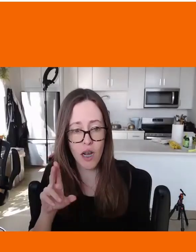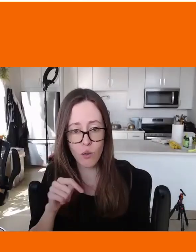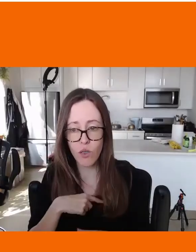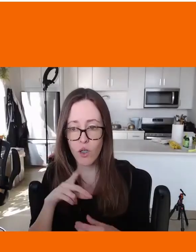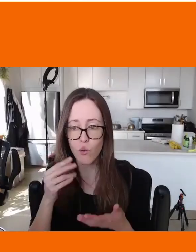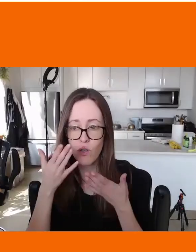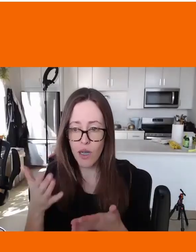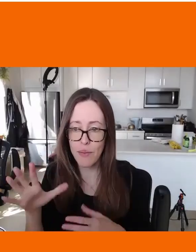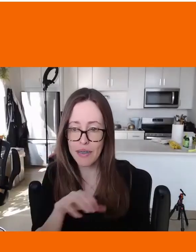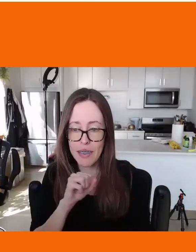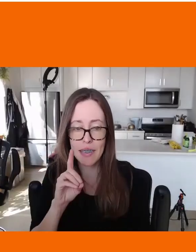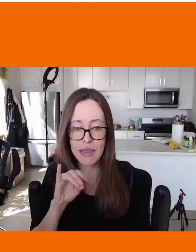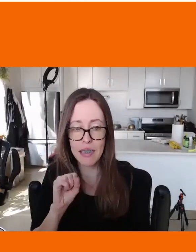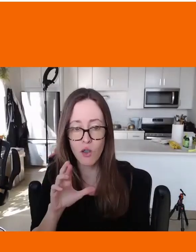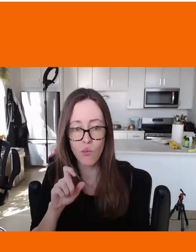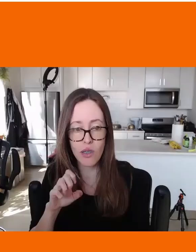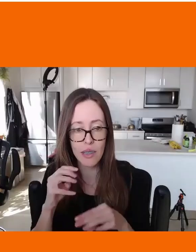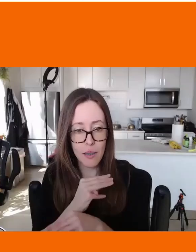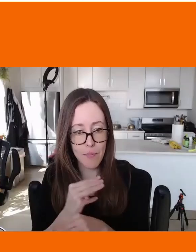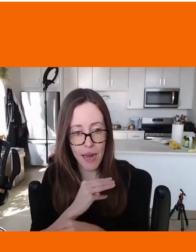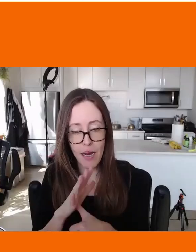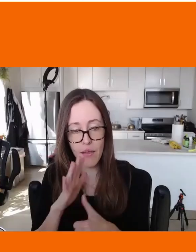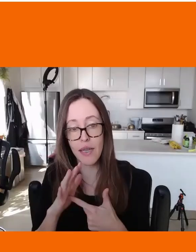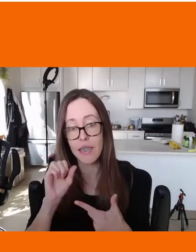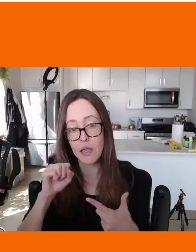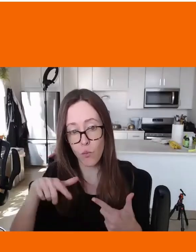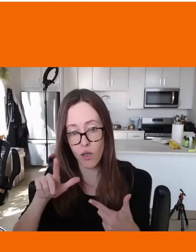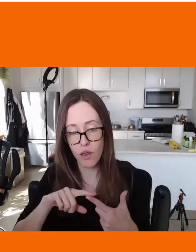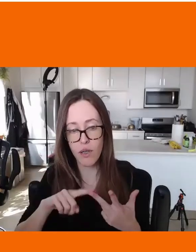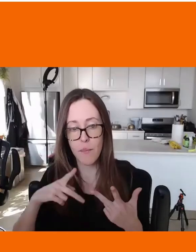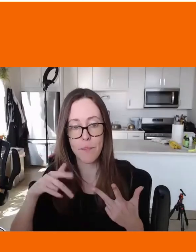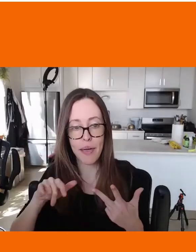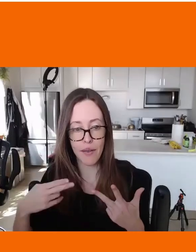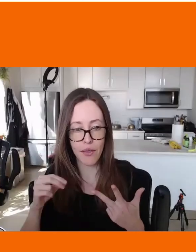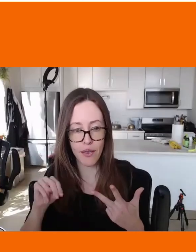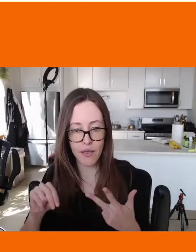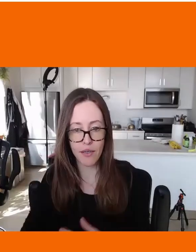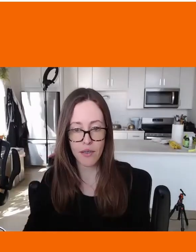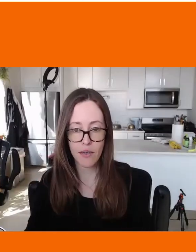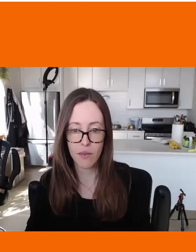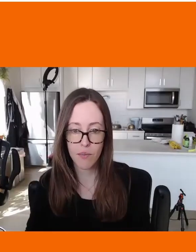So if you're just starting out, I would recommend taking discrete mathematics, learning SQL,